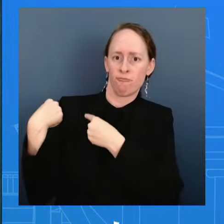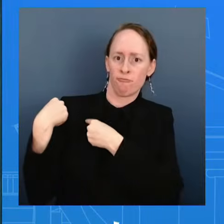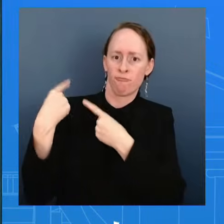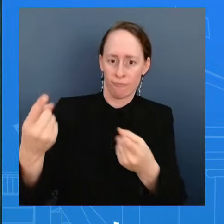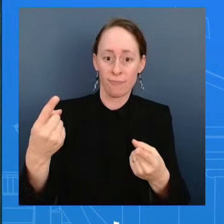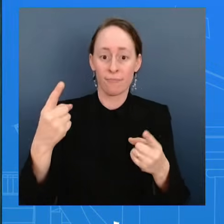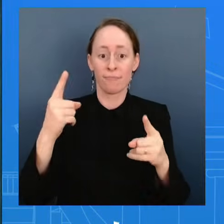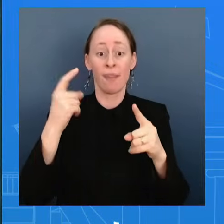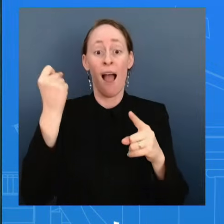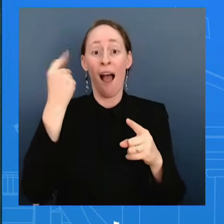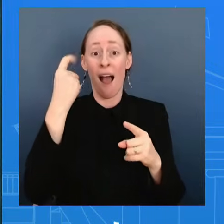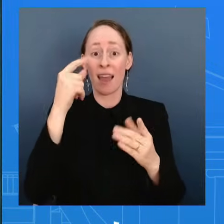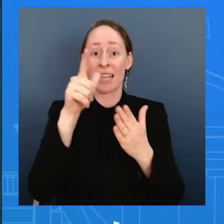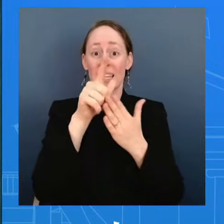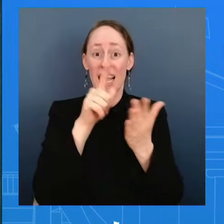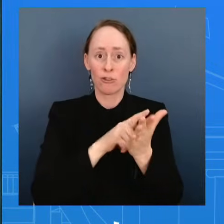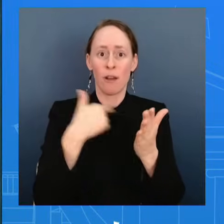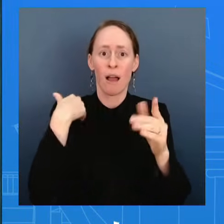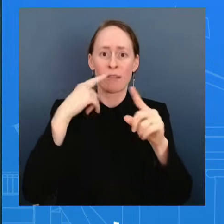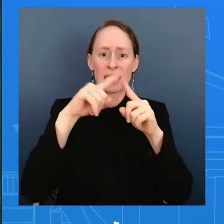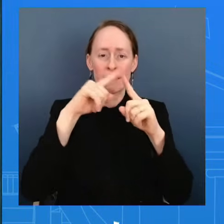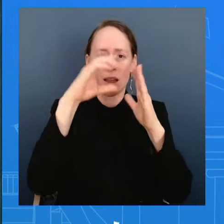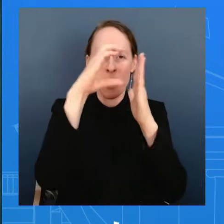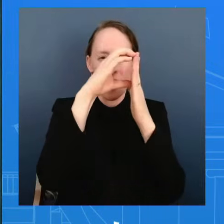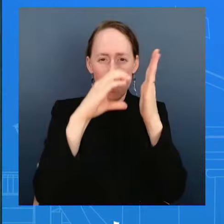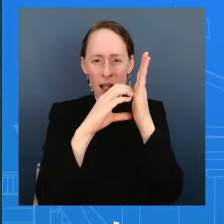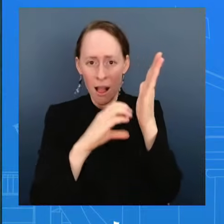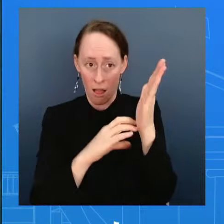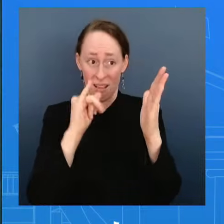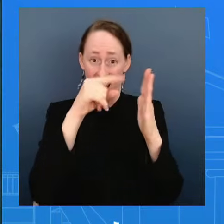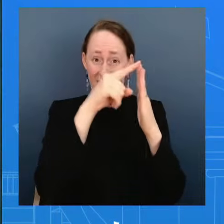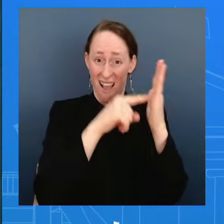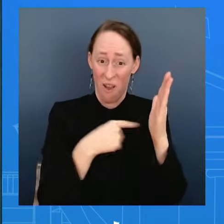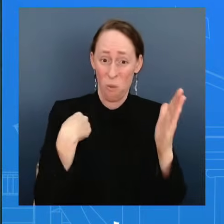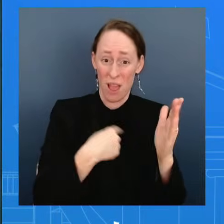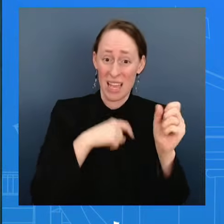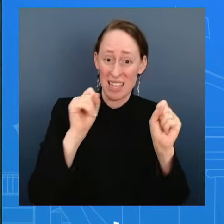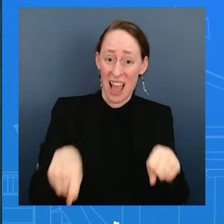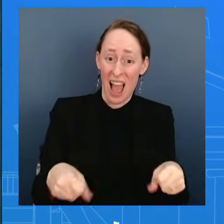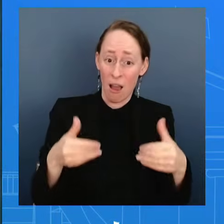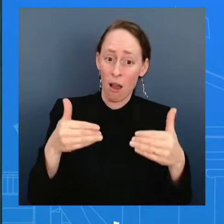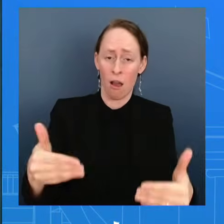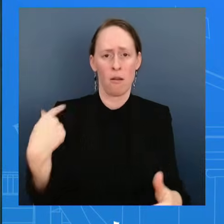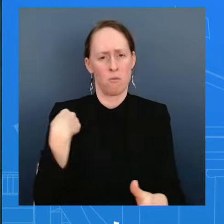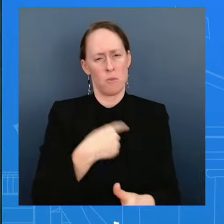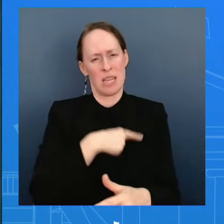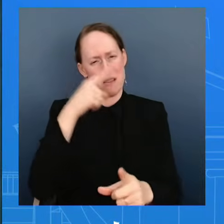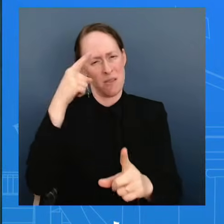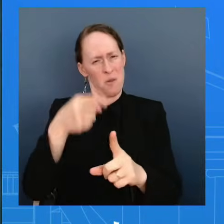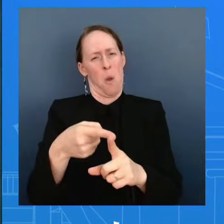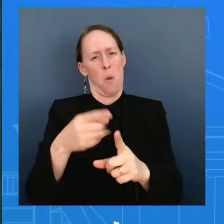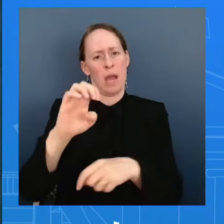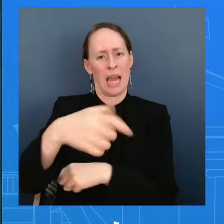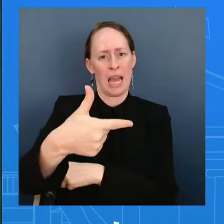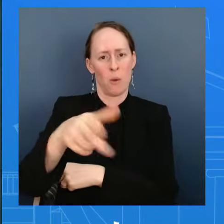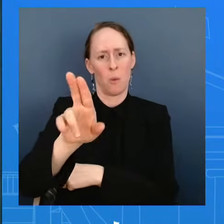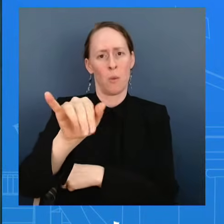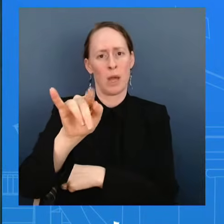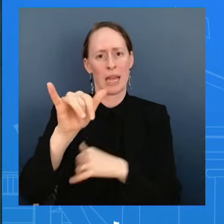Today is the 59th anniversary of the Voting Rights Act, and data from the Brennan Center for Justice shows that since the Supreme Court struck down